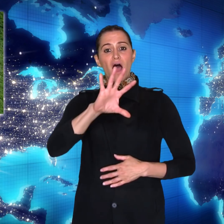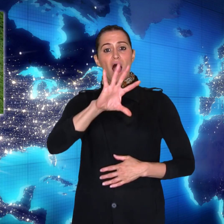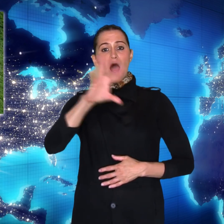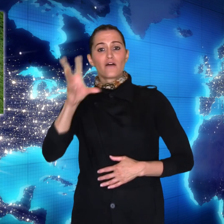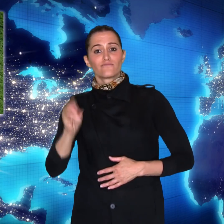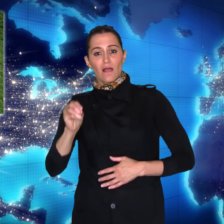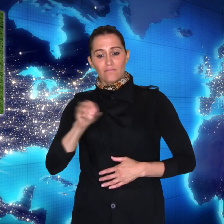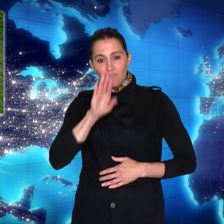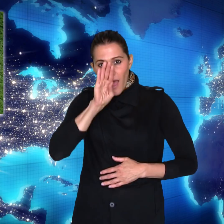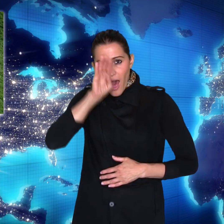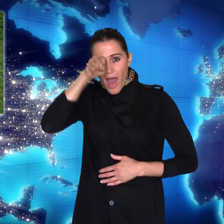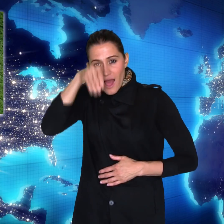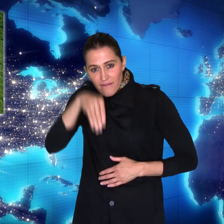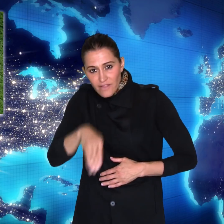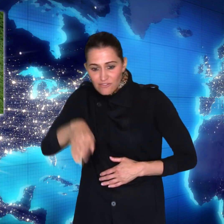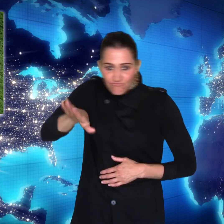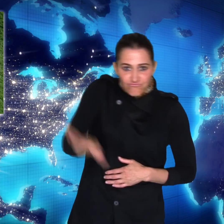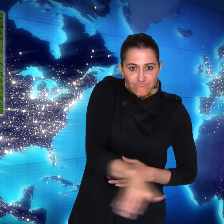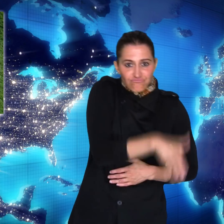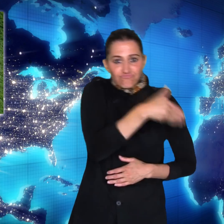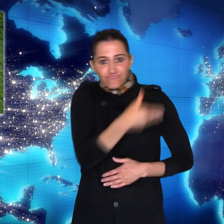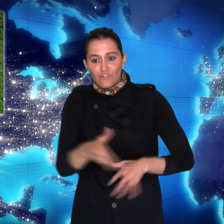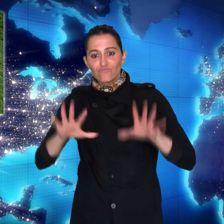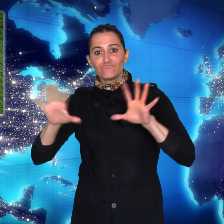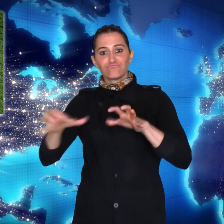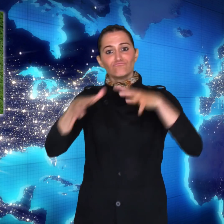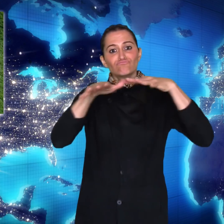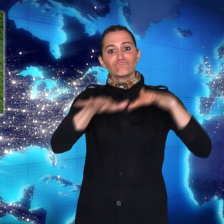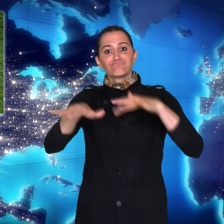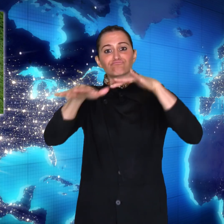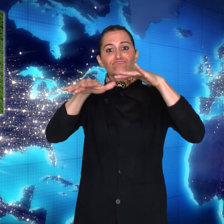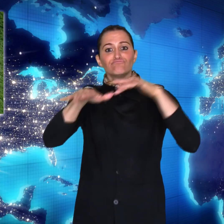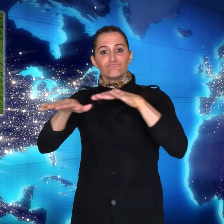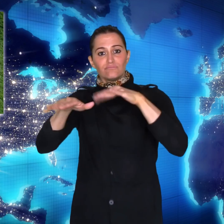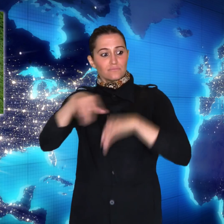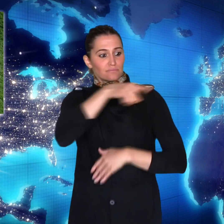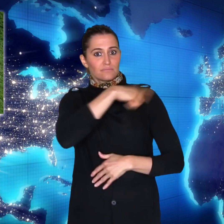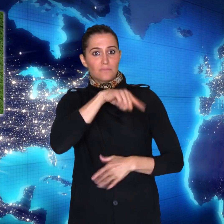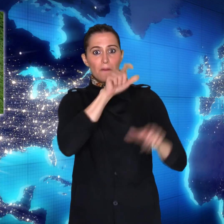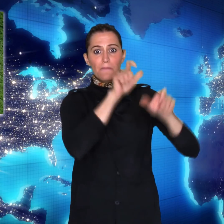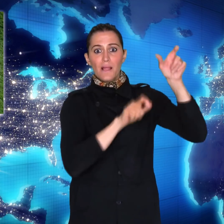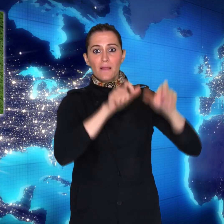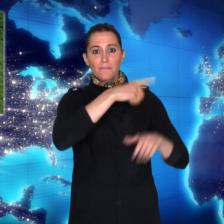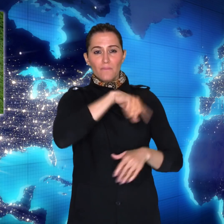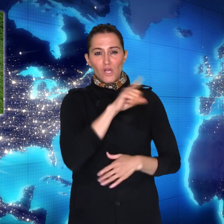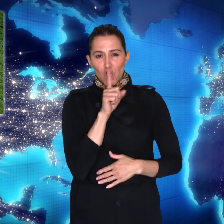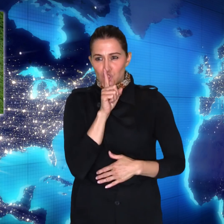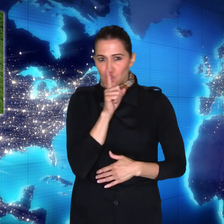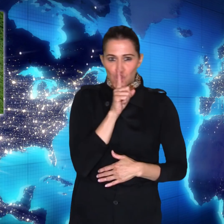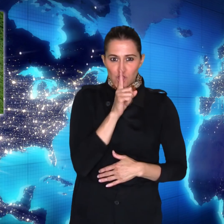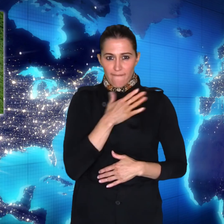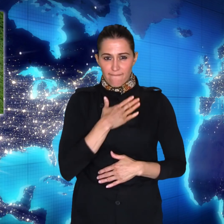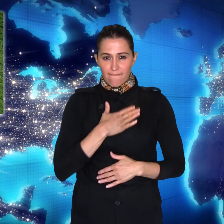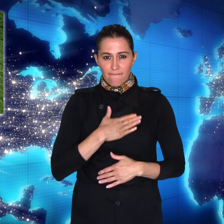Dawn: Battle to save African elephants from poachers